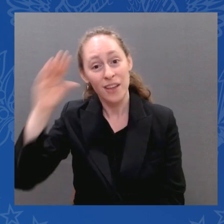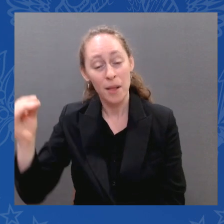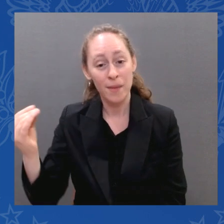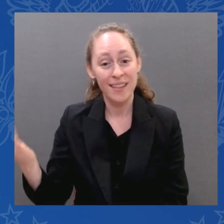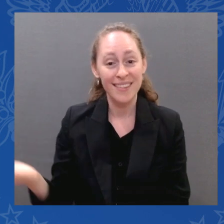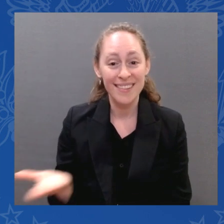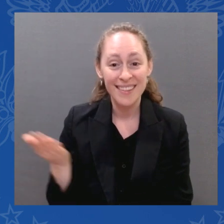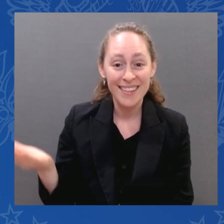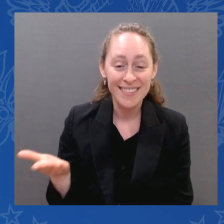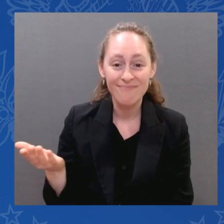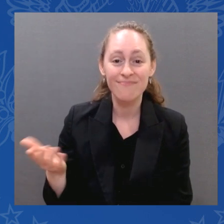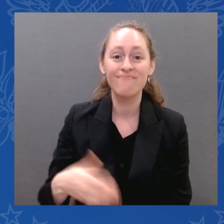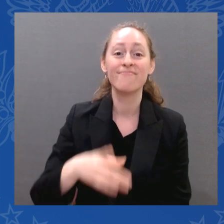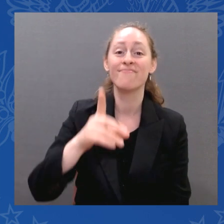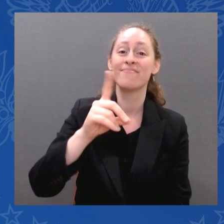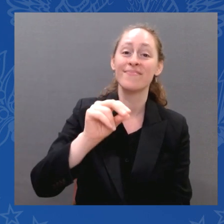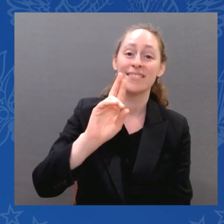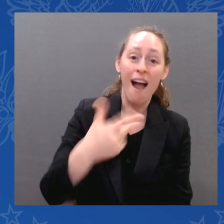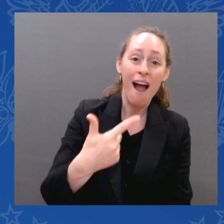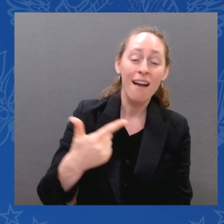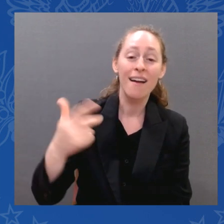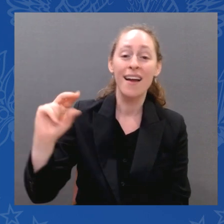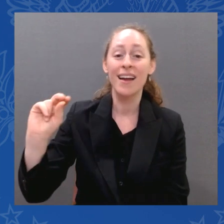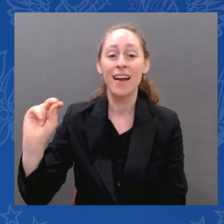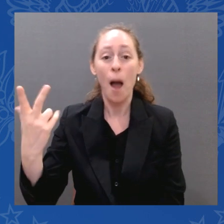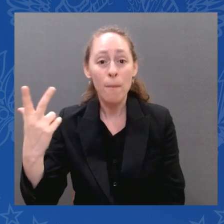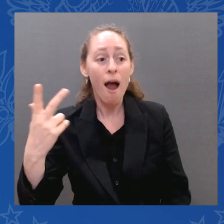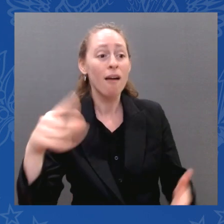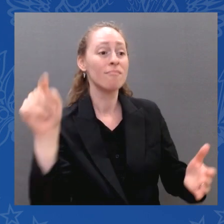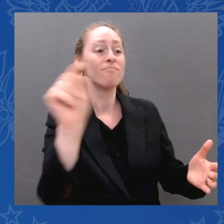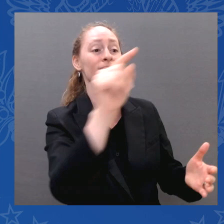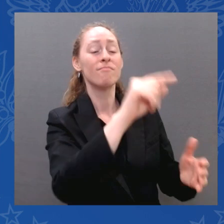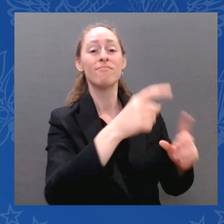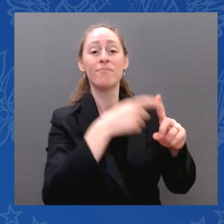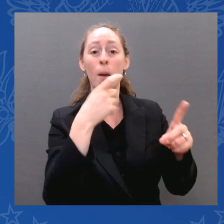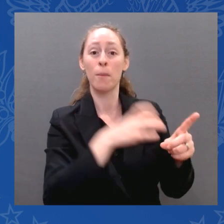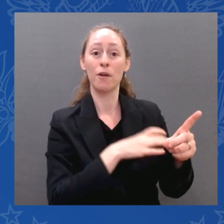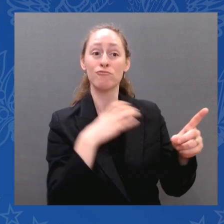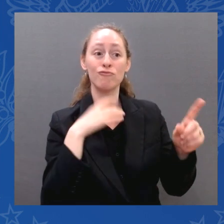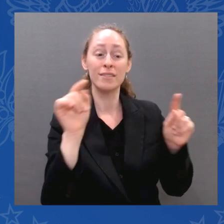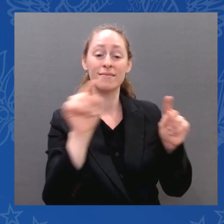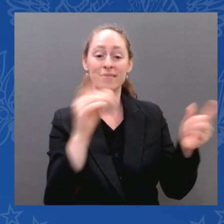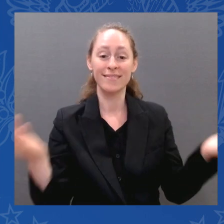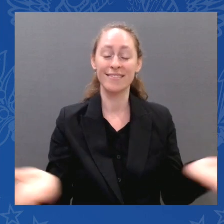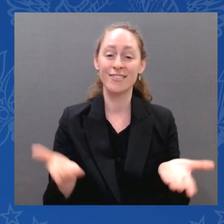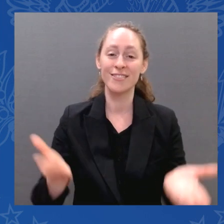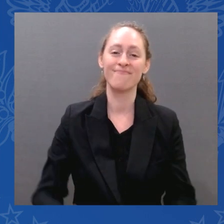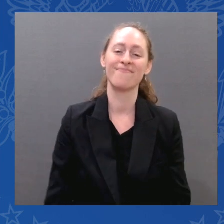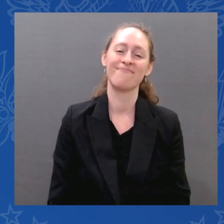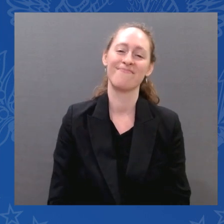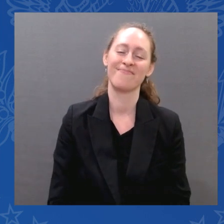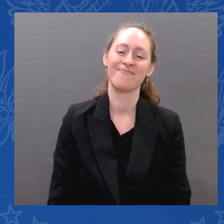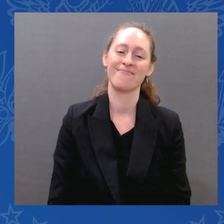You know, of course, we're honored to have with us the outstanding military veterans, families, and caregivers who stood by veterans